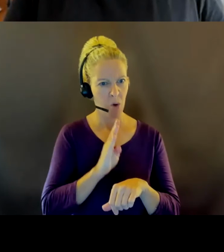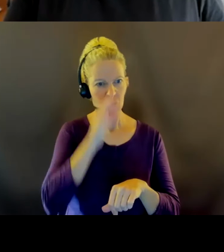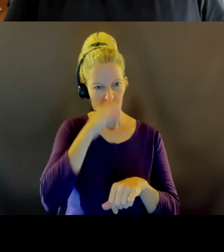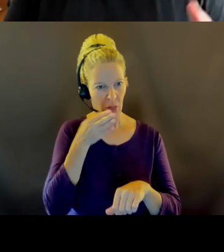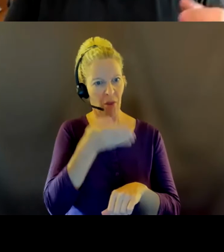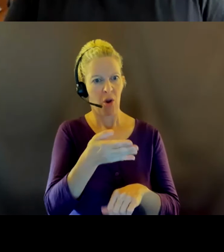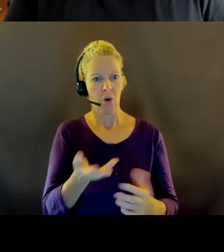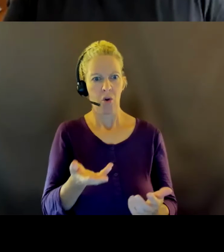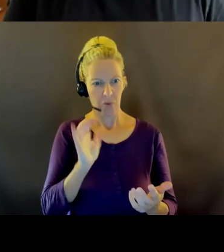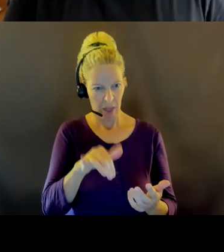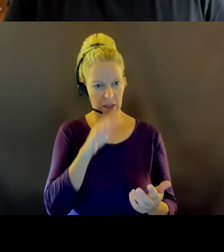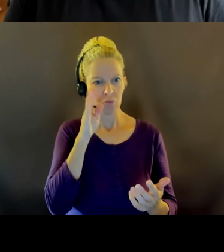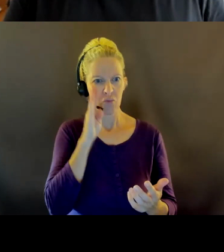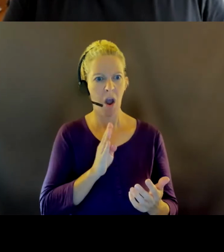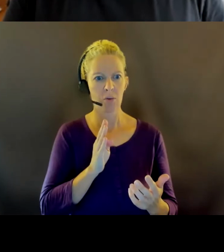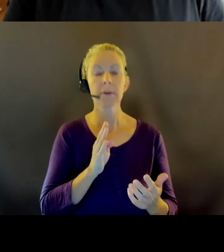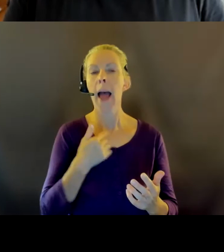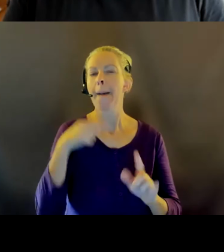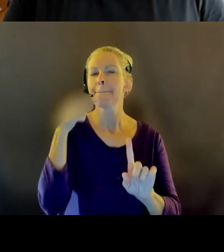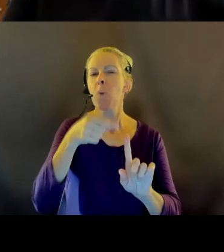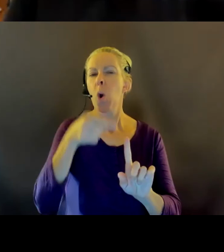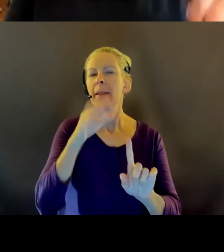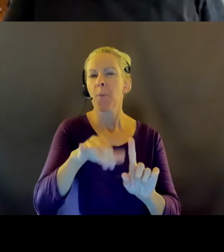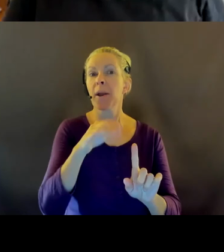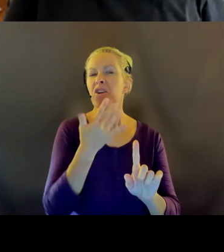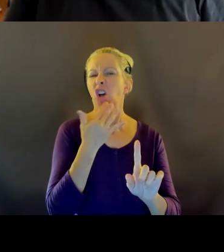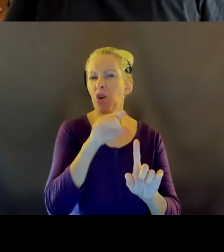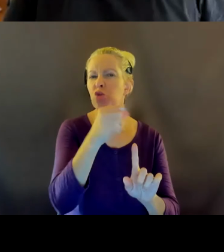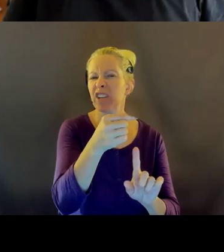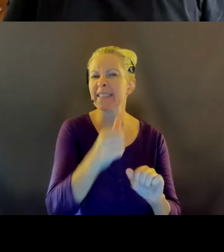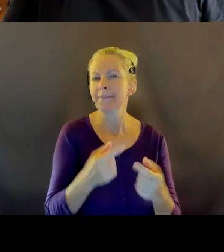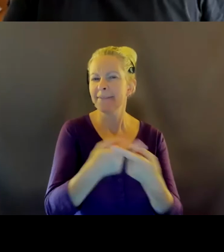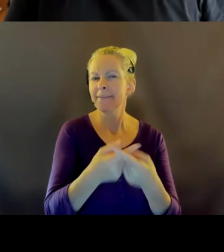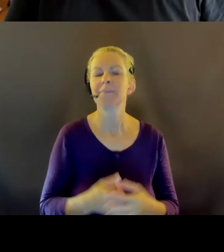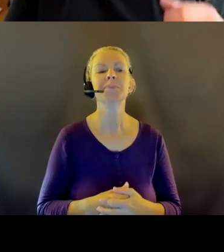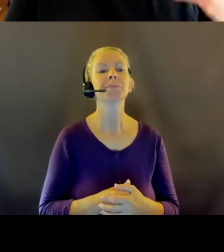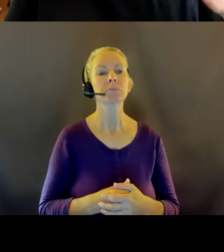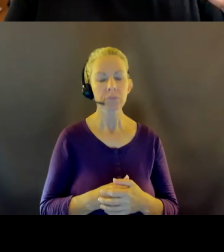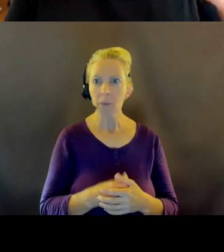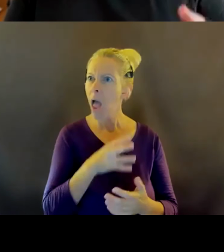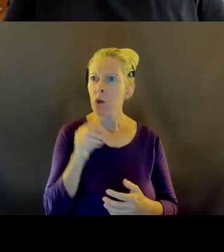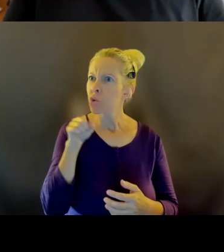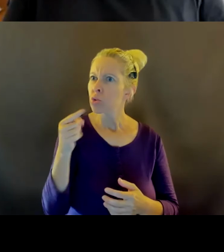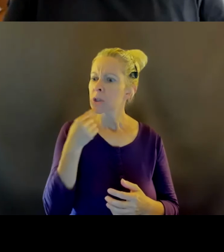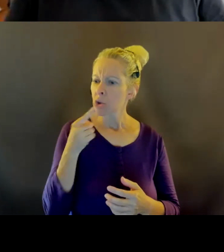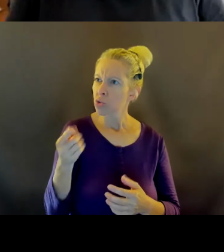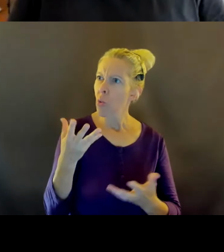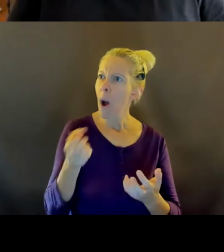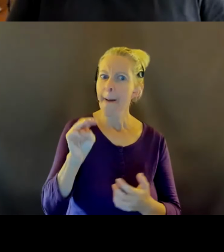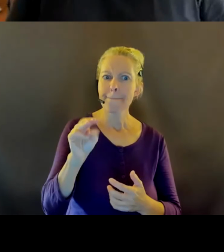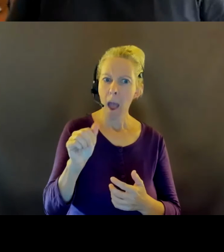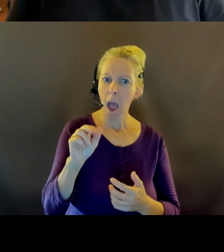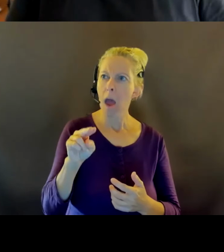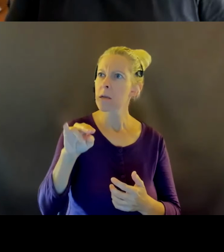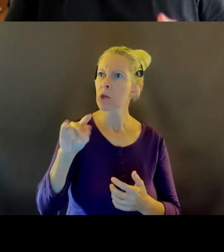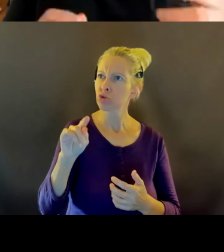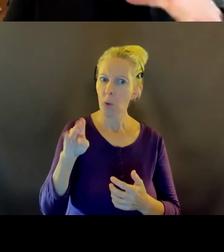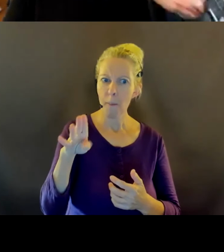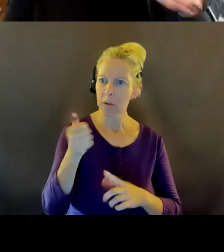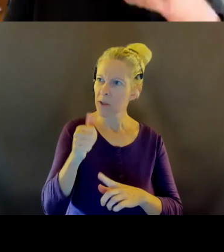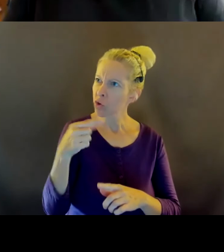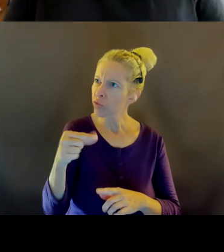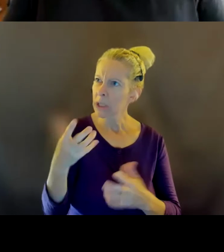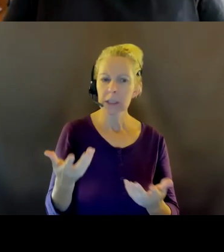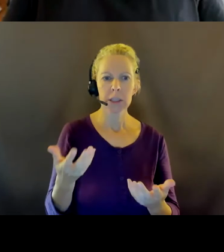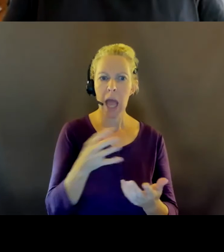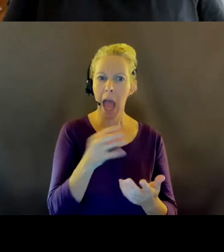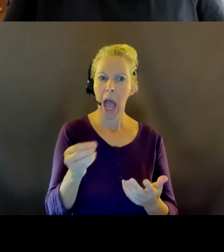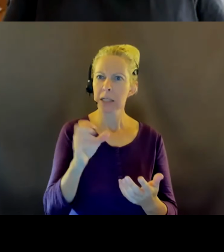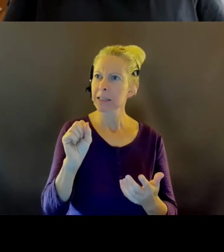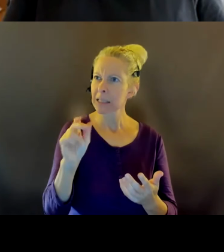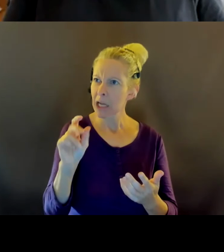I'm pointing to a province colored in green.